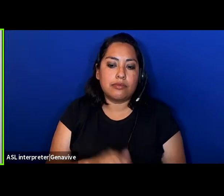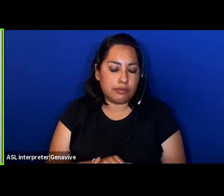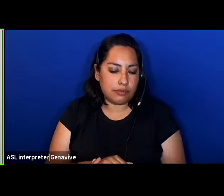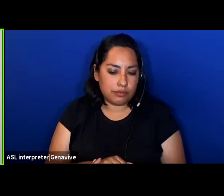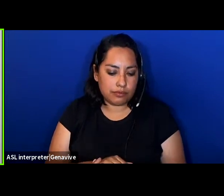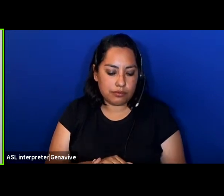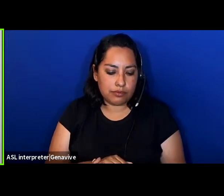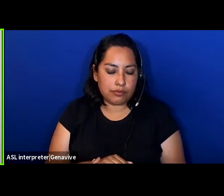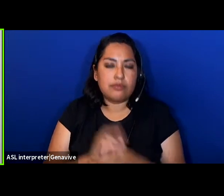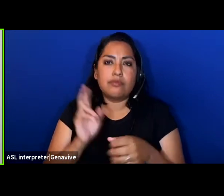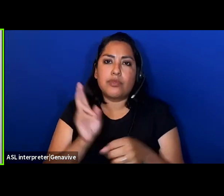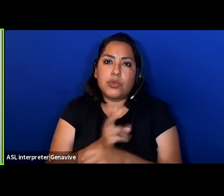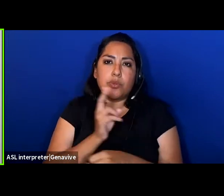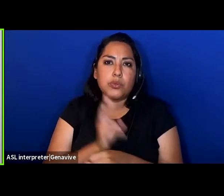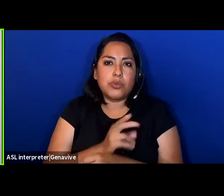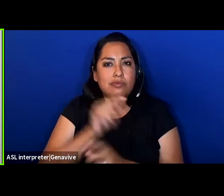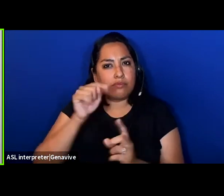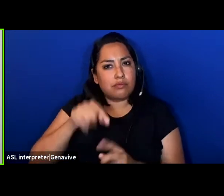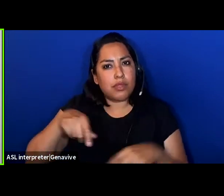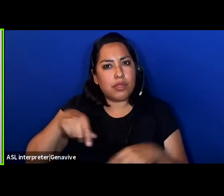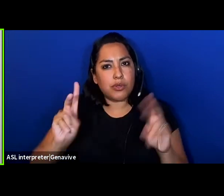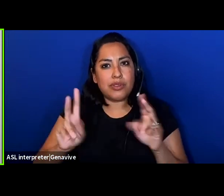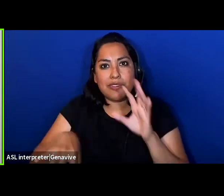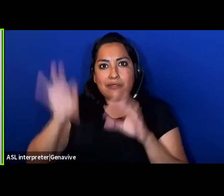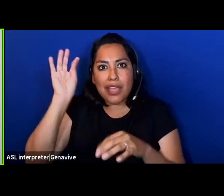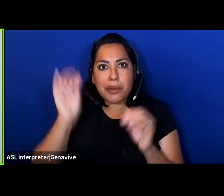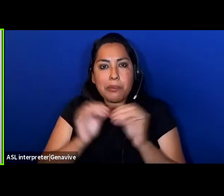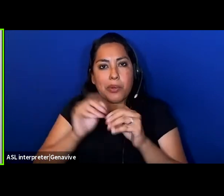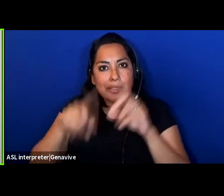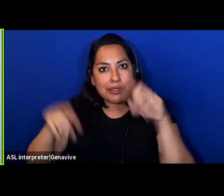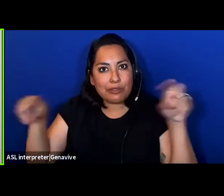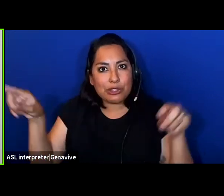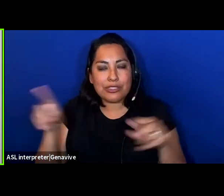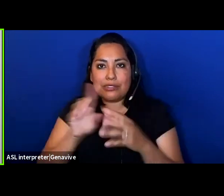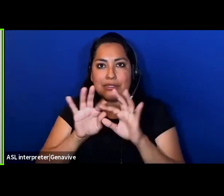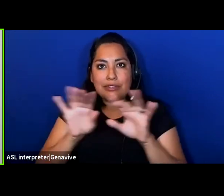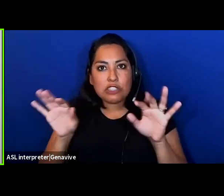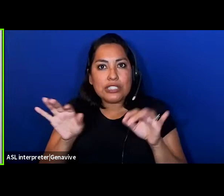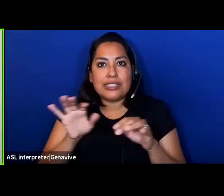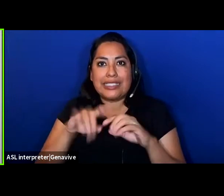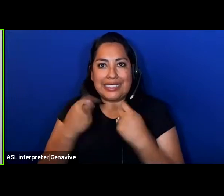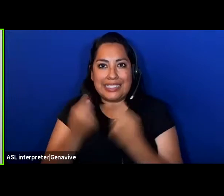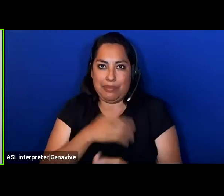use this opportunity to find more diverse team members. We have this unique opportunity